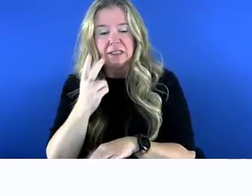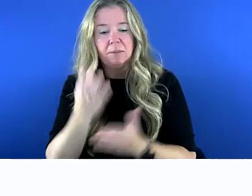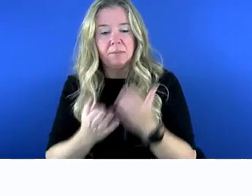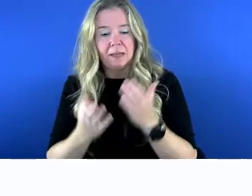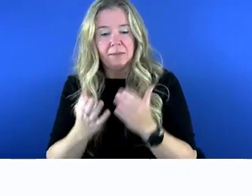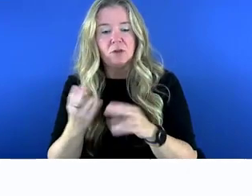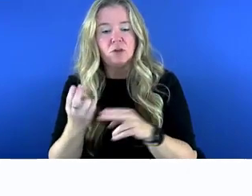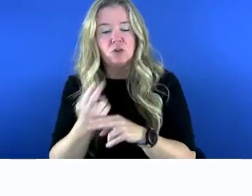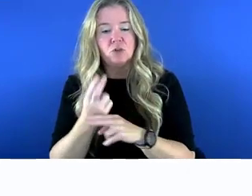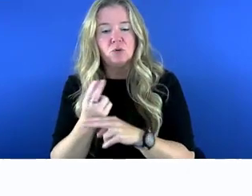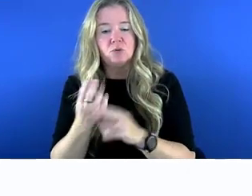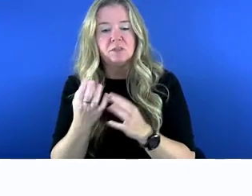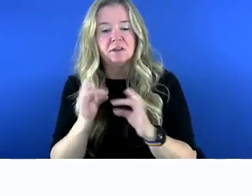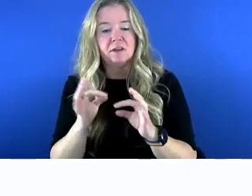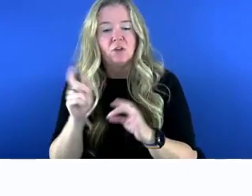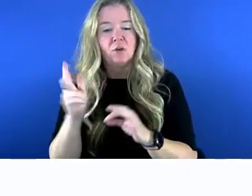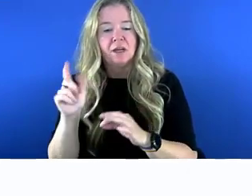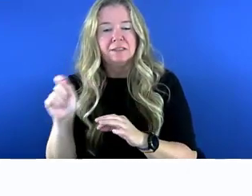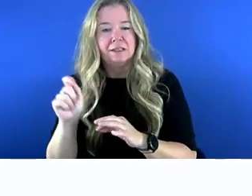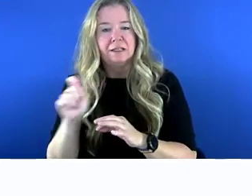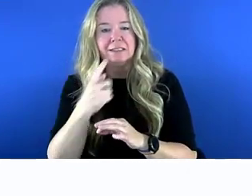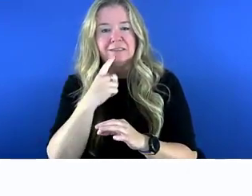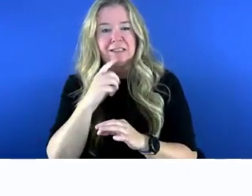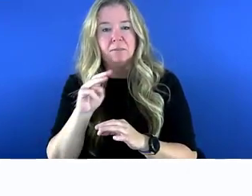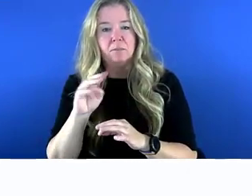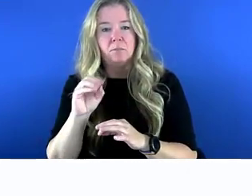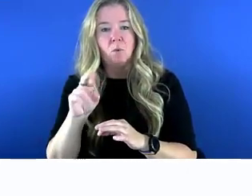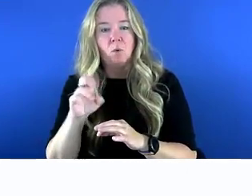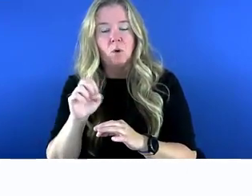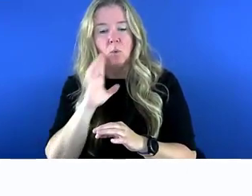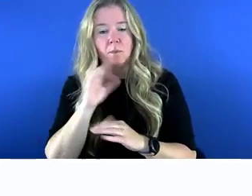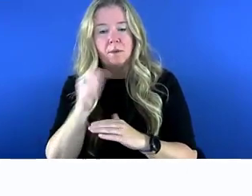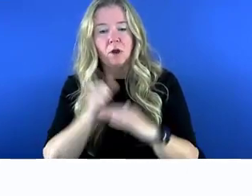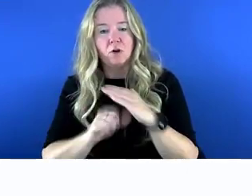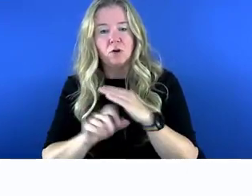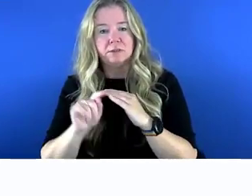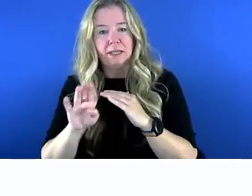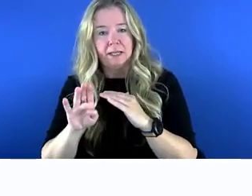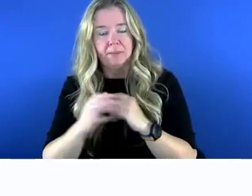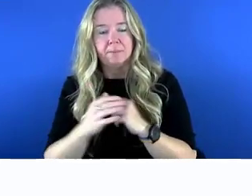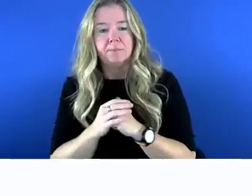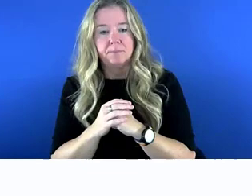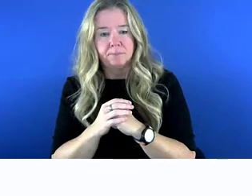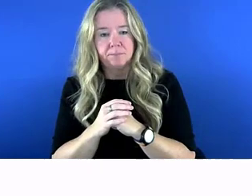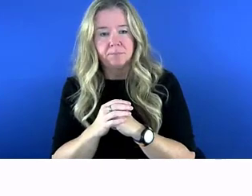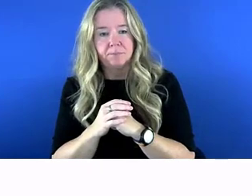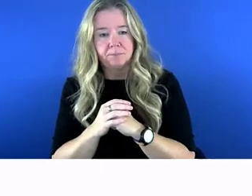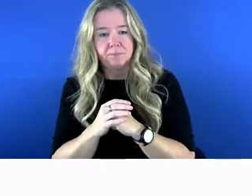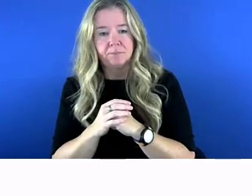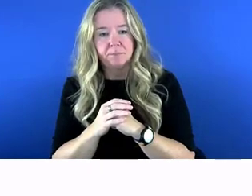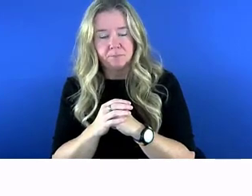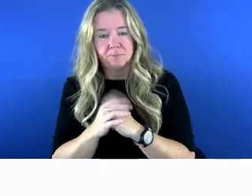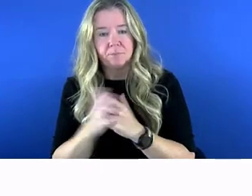the three little dots that say more, and it will be under that tab. We also have interpreters